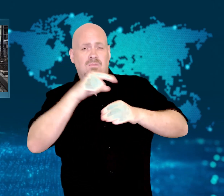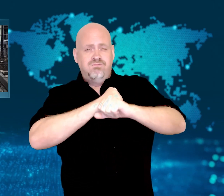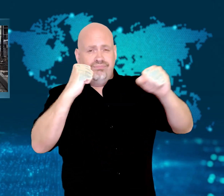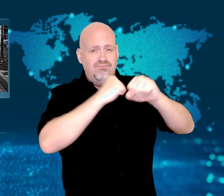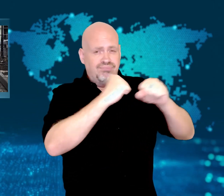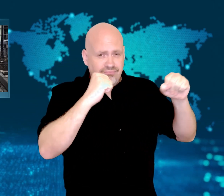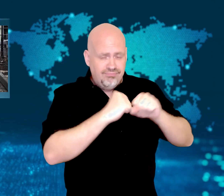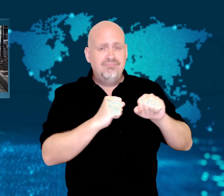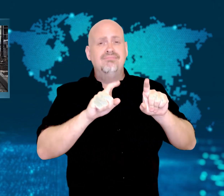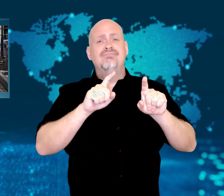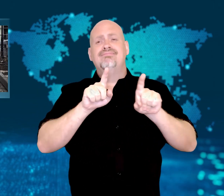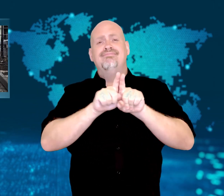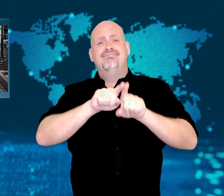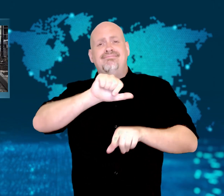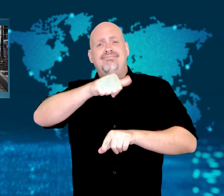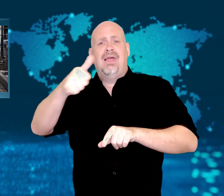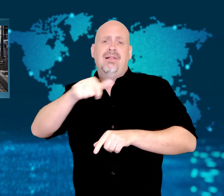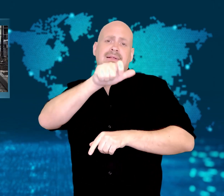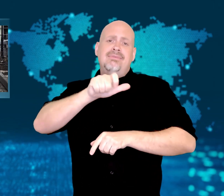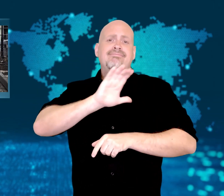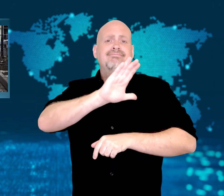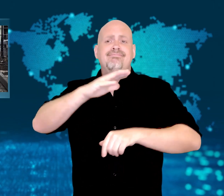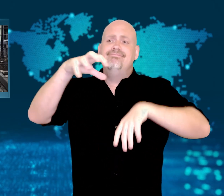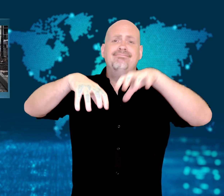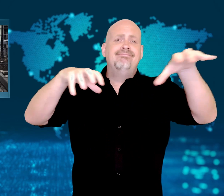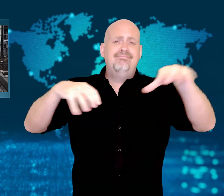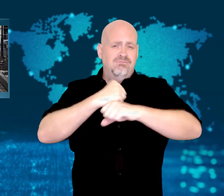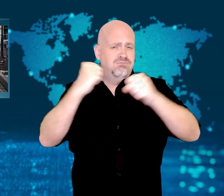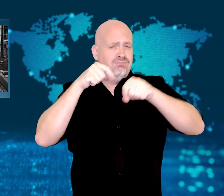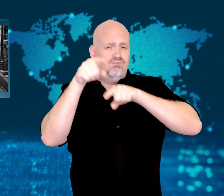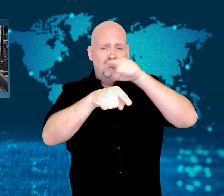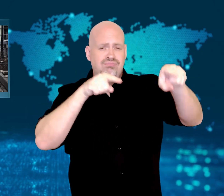an arms plant in Kyiv, Ukraine's capital.